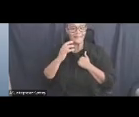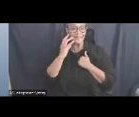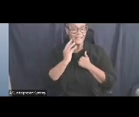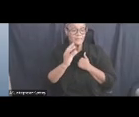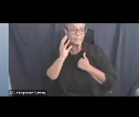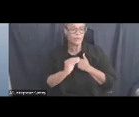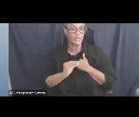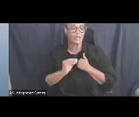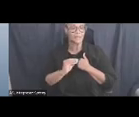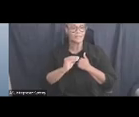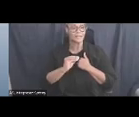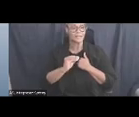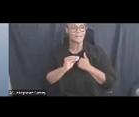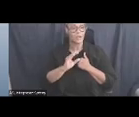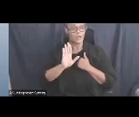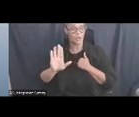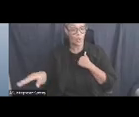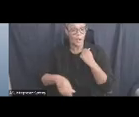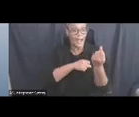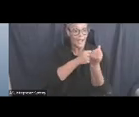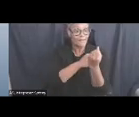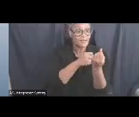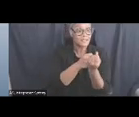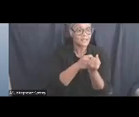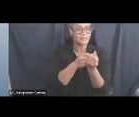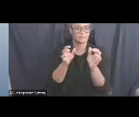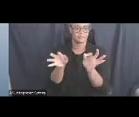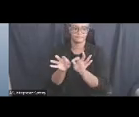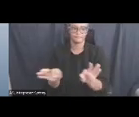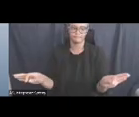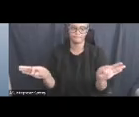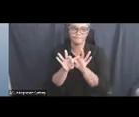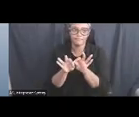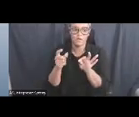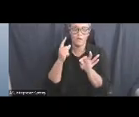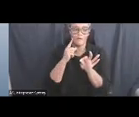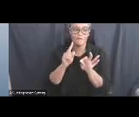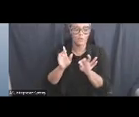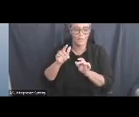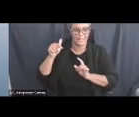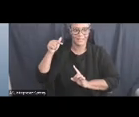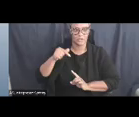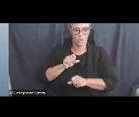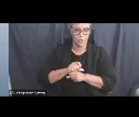this work. Let's learn from you, and let's learn together with you. And whether you're a black